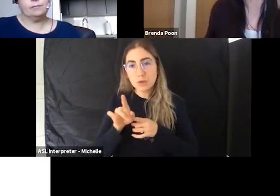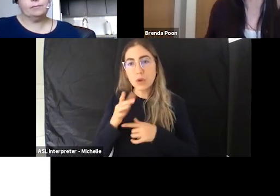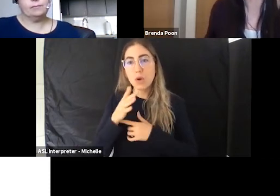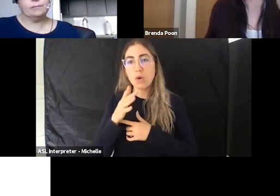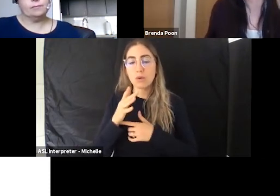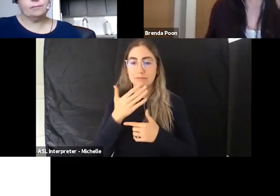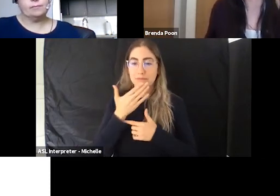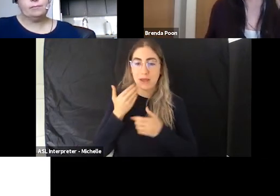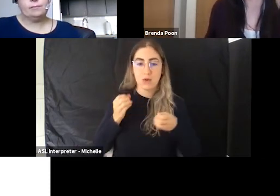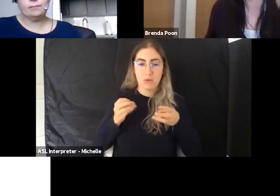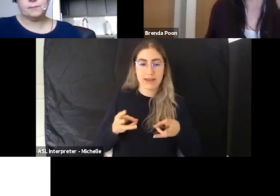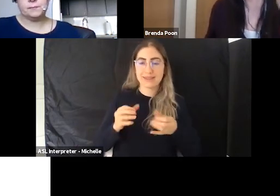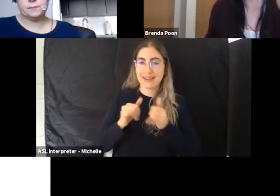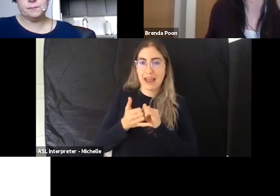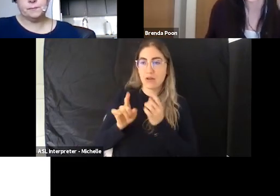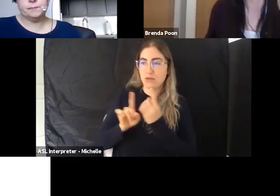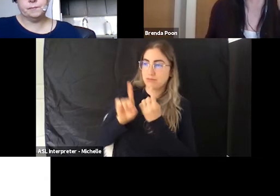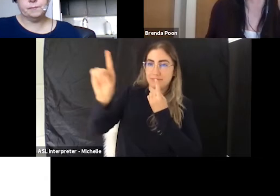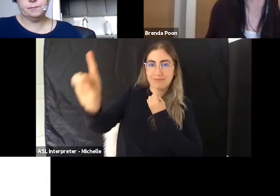SO THAT IDEA OF CONTINUED REDUCTION IN THE NUMBER OF